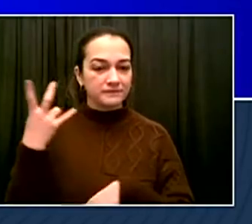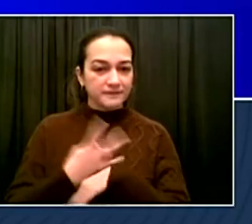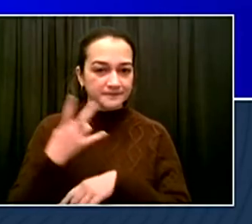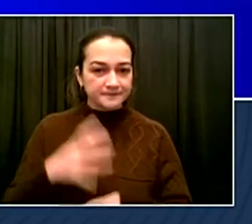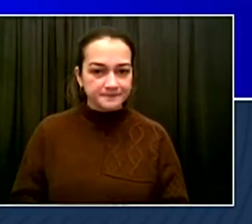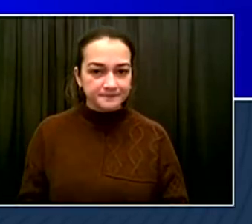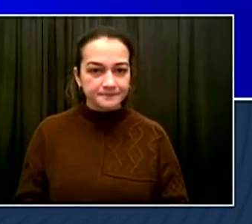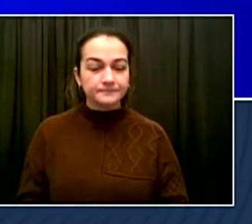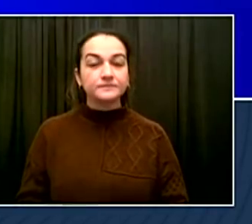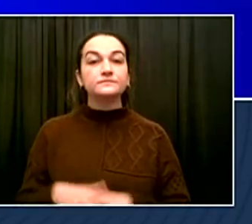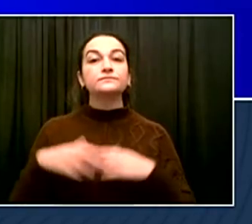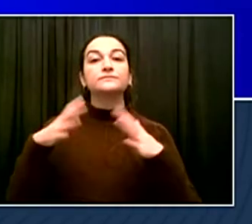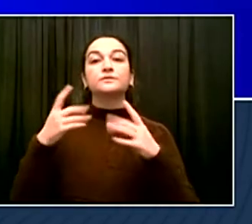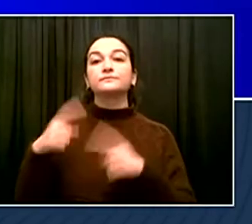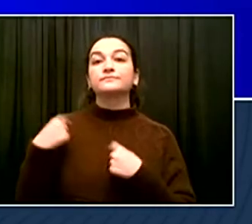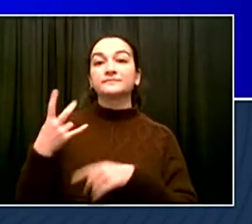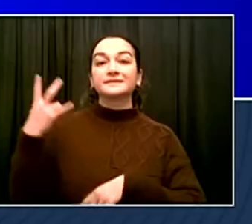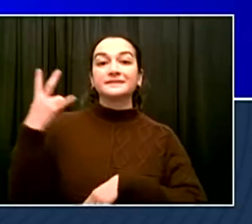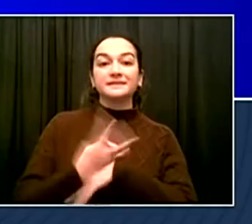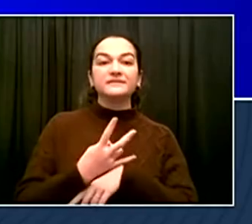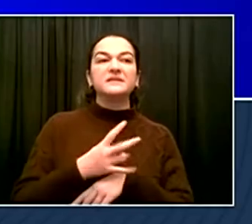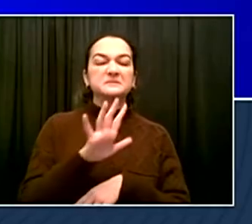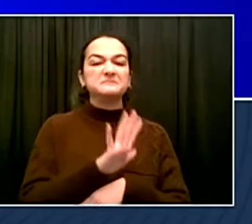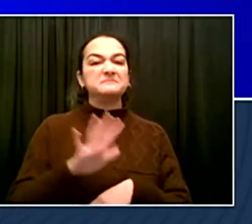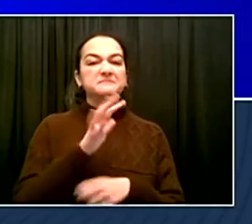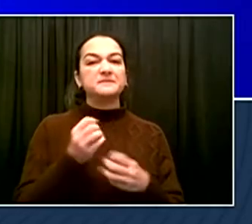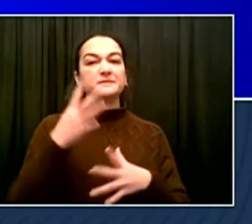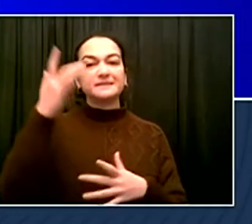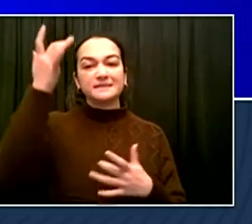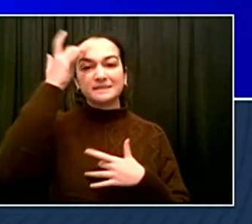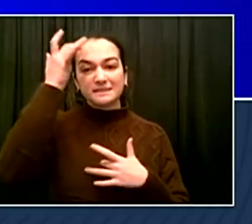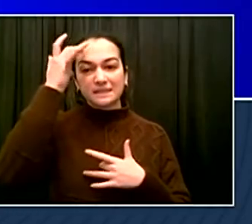THAT NUMBER, RIGHT NOW, 1.69 PER 100,000 NEW YORKERS.